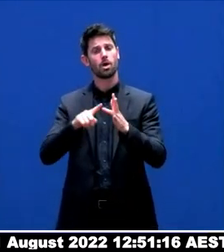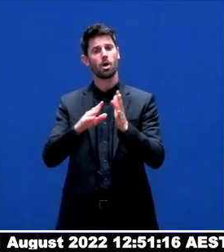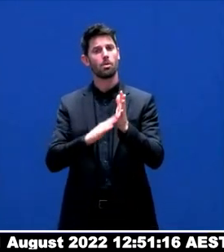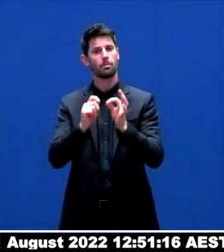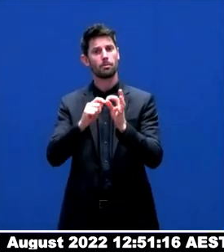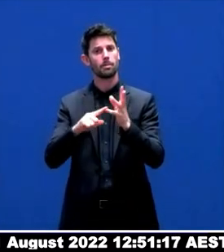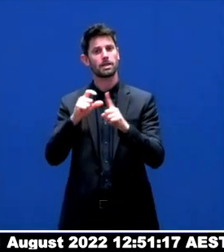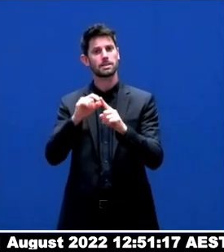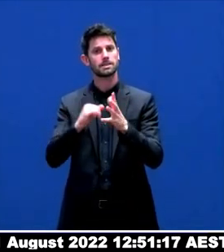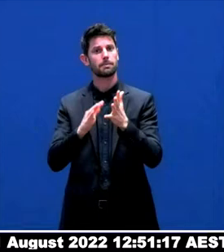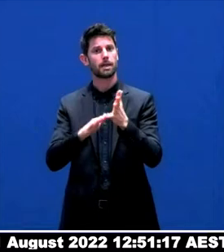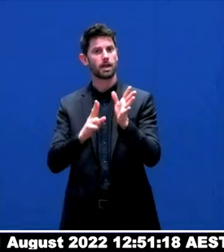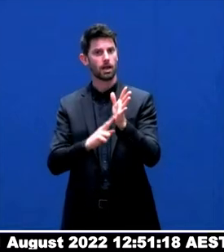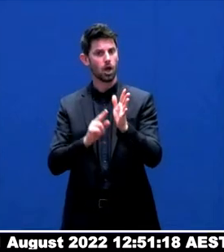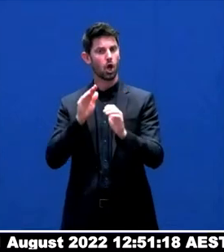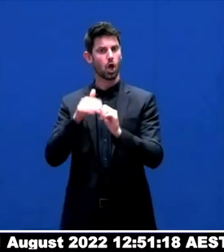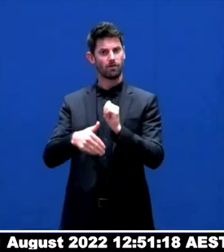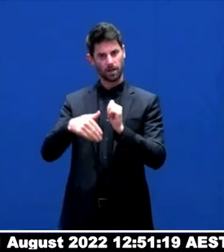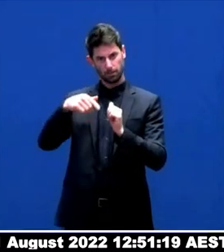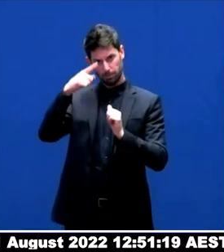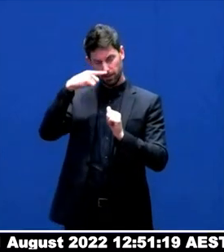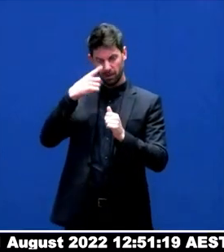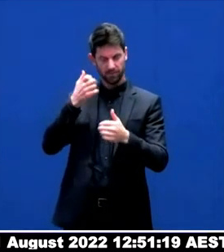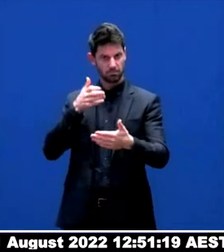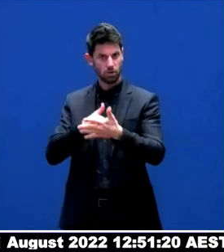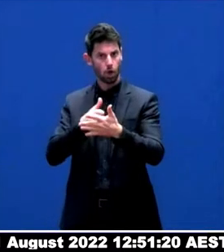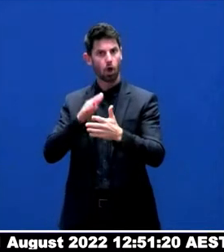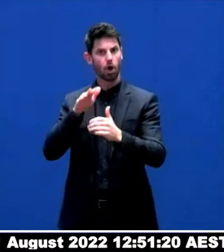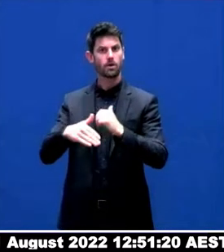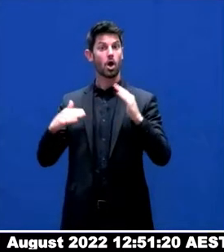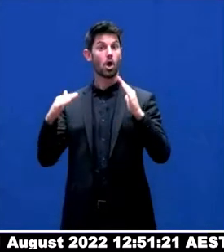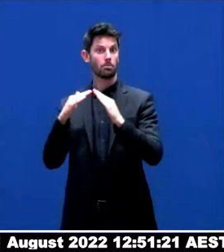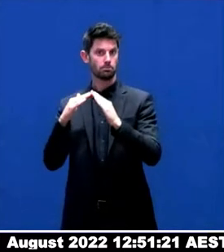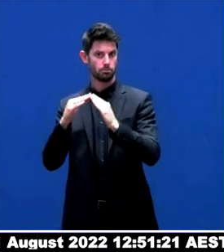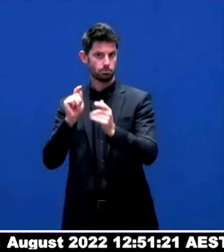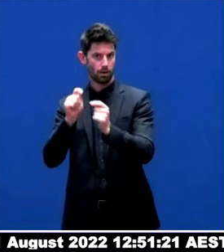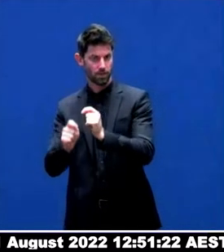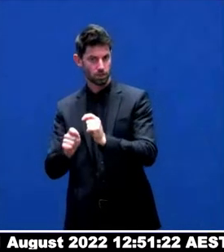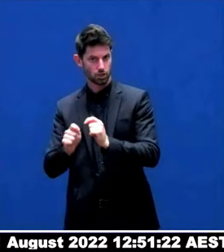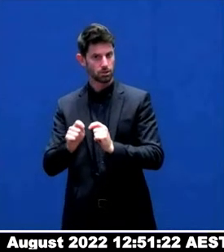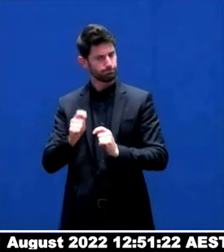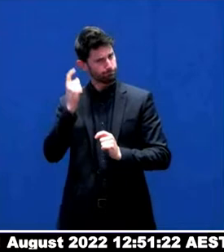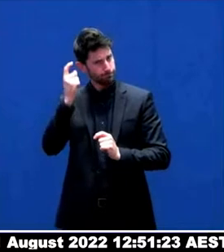seeking home modifications, there's some discussion about whether or not people need OT reports.